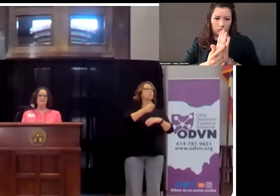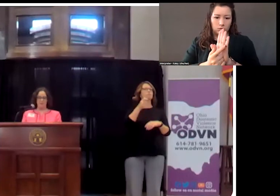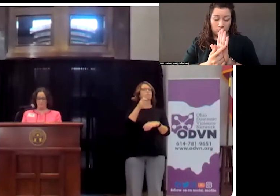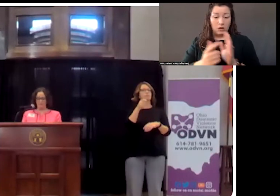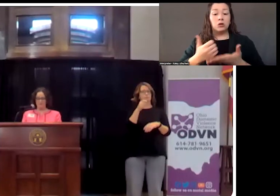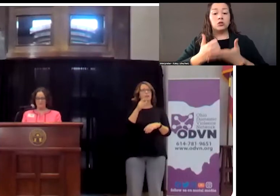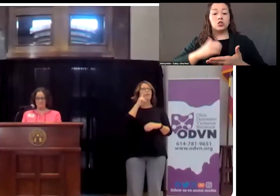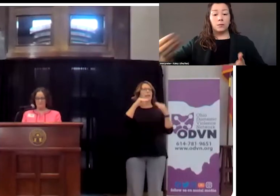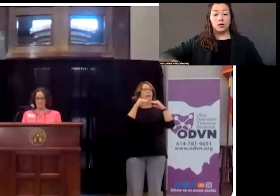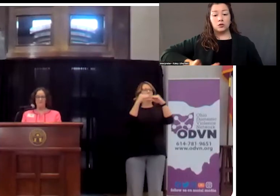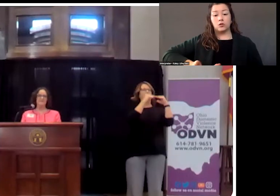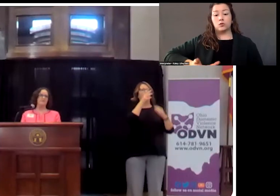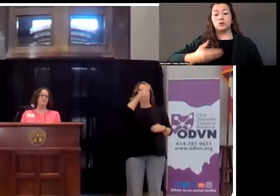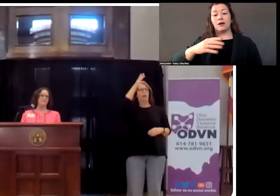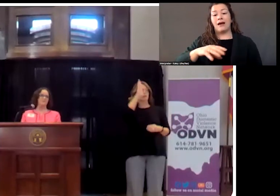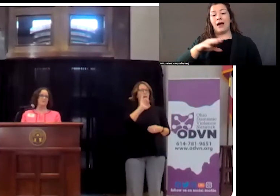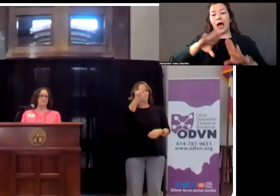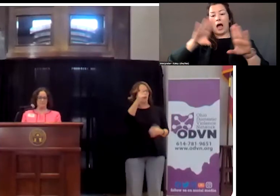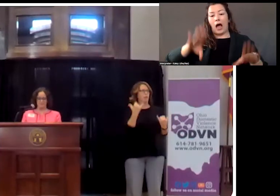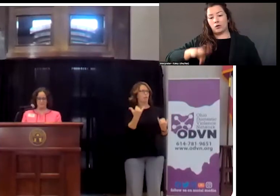the equal parenting bill that's currently before the legislature.